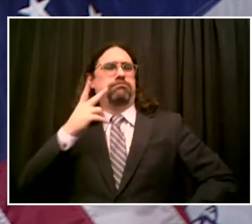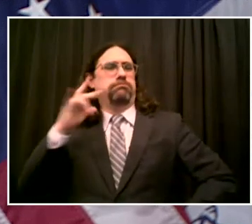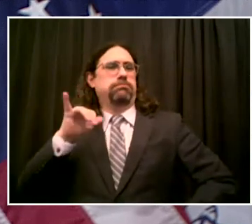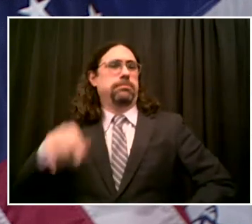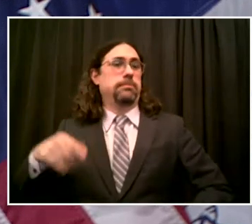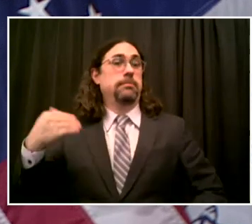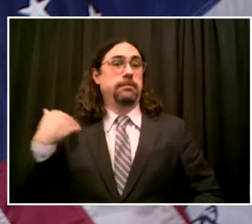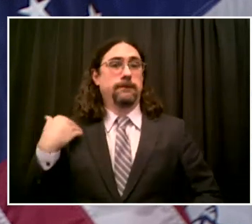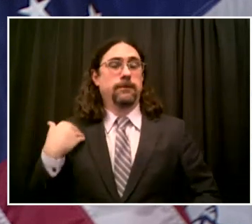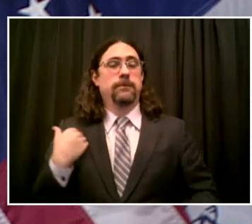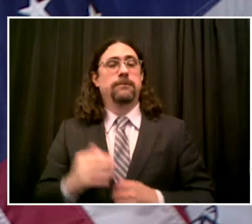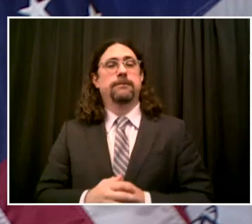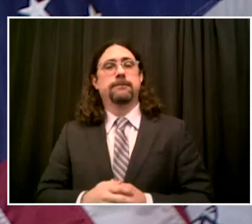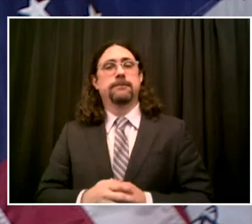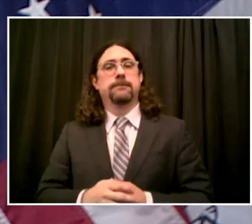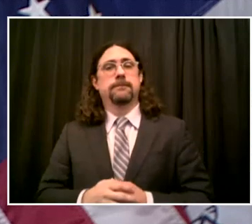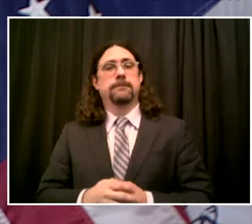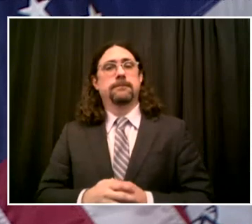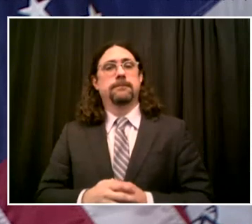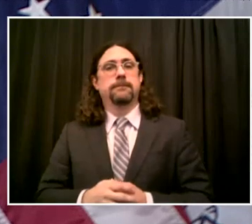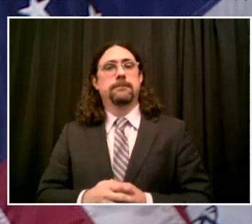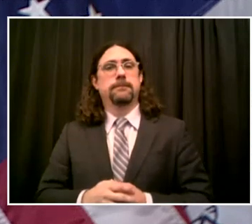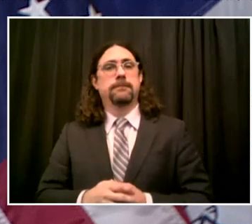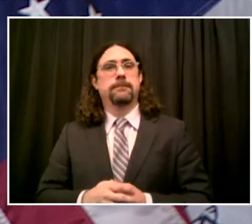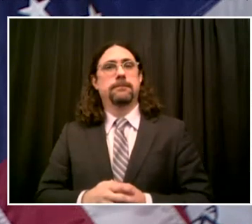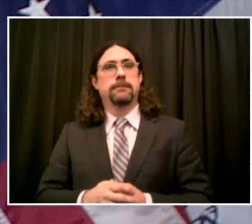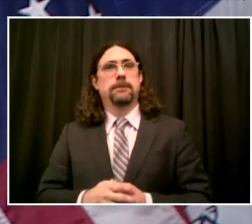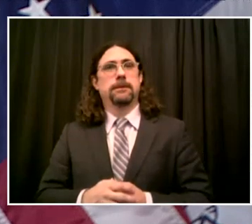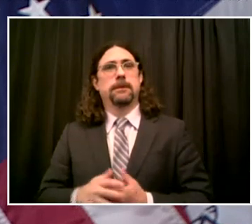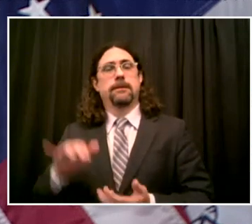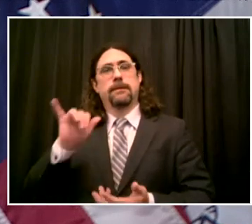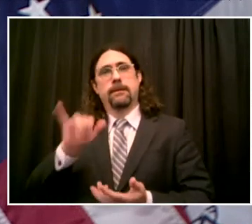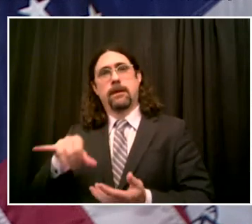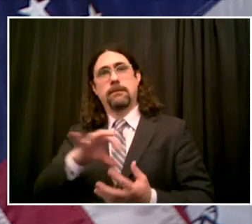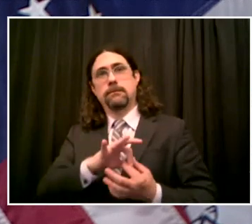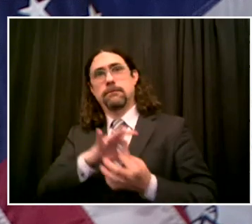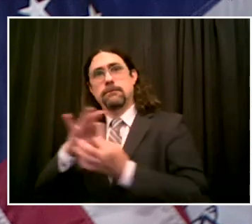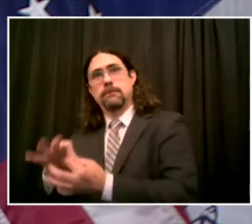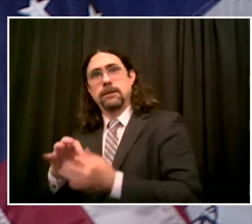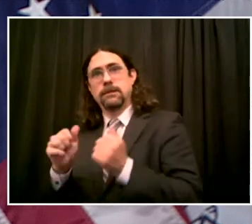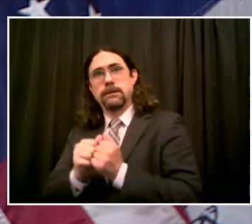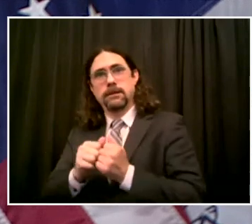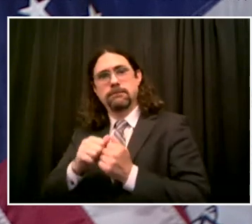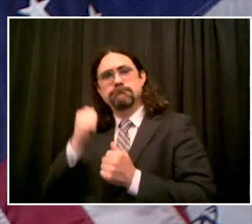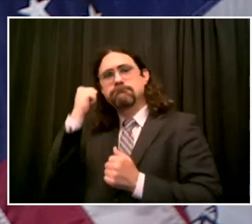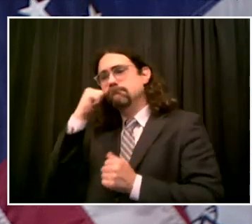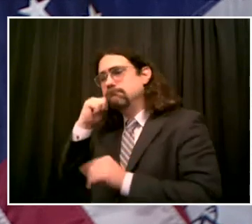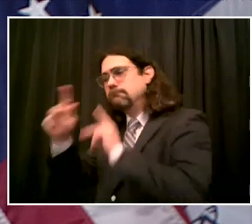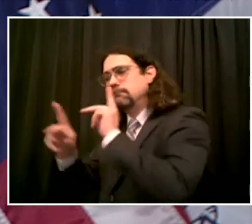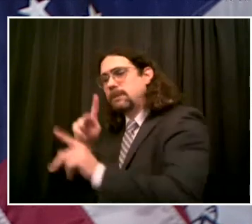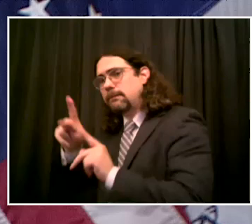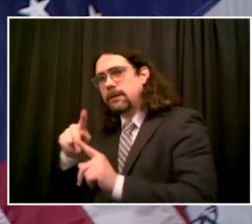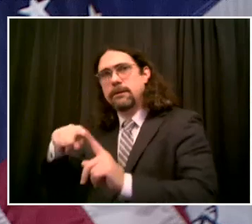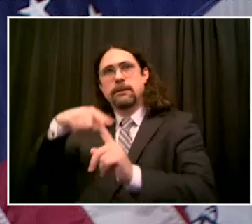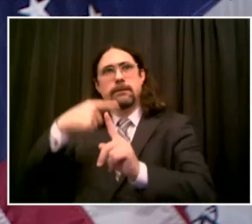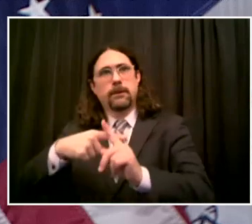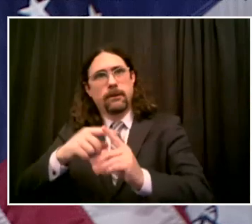HURTGIN FKSOL WHO DON'T HAVE A LOT OF INCOME, AND THAT INCLUDES FOLKSW HOSE BUSINESSES ARE